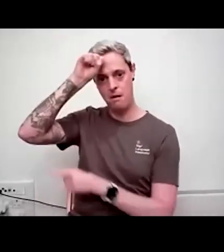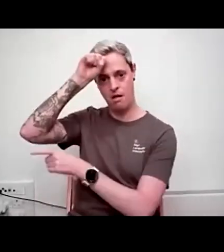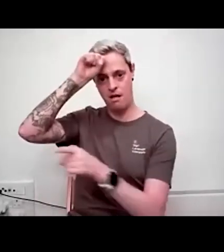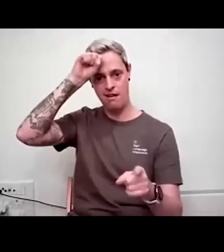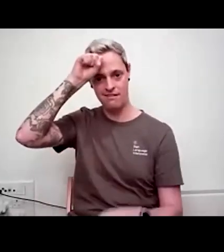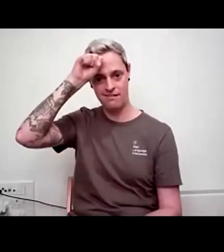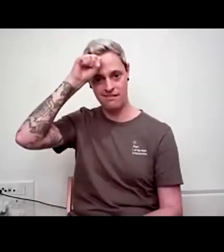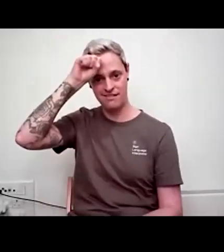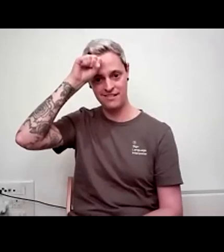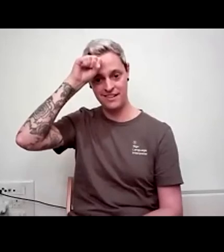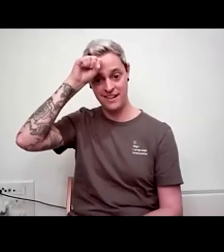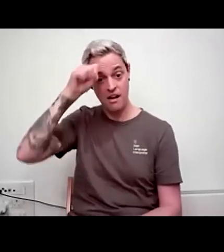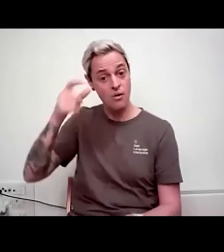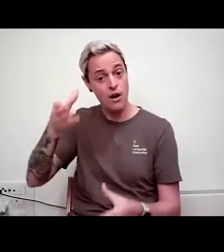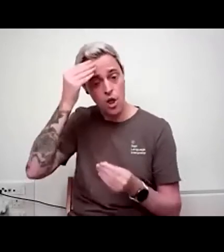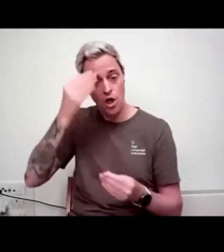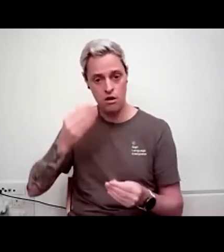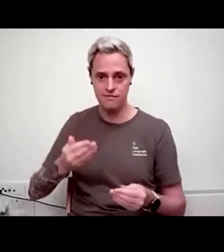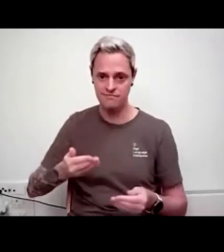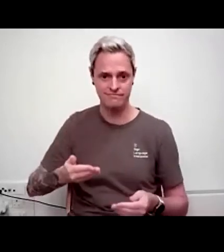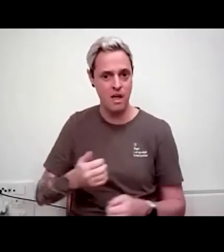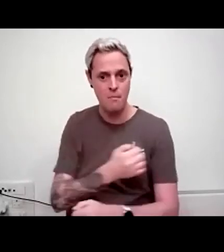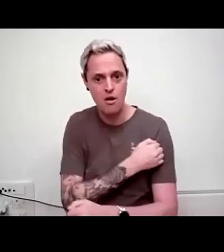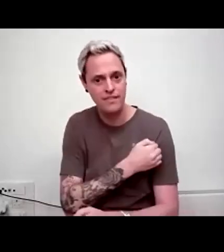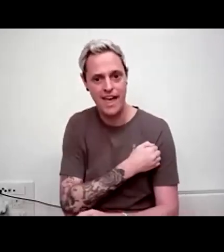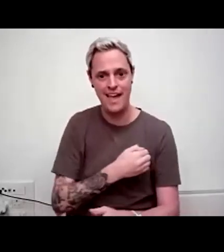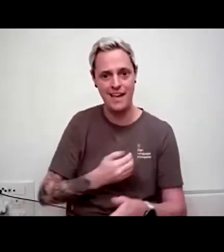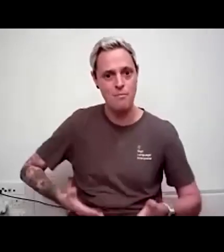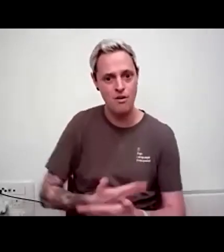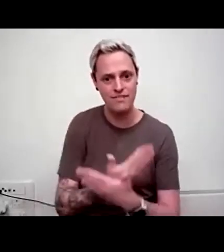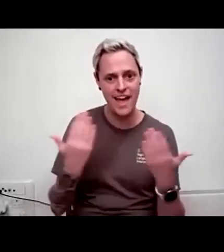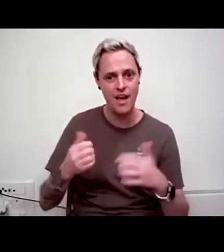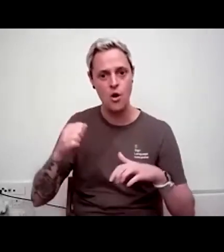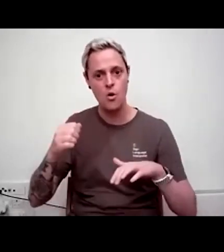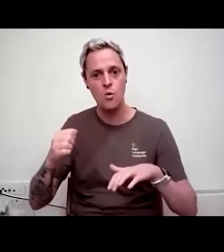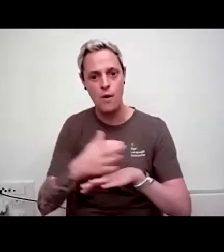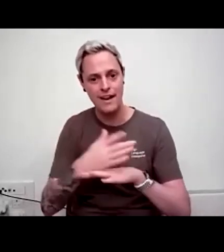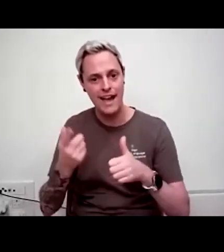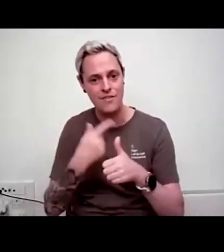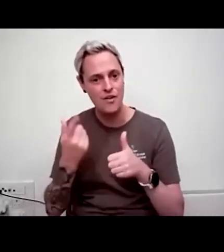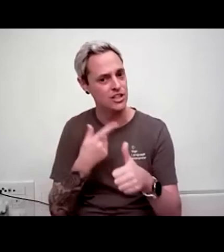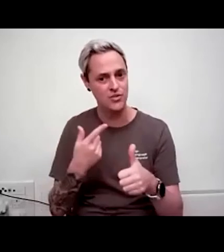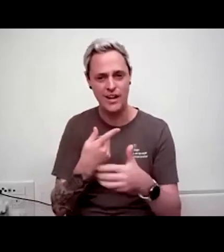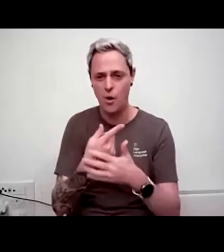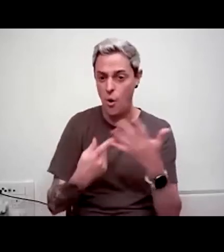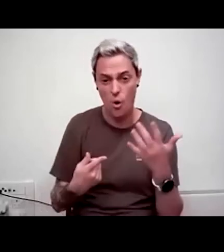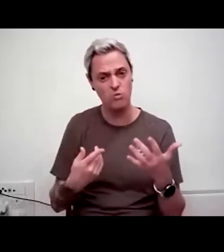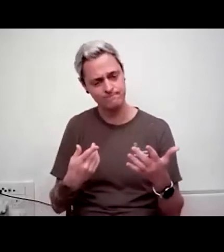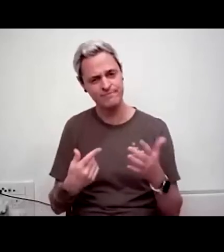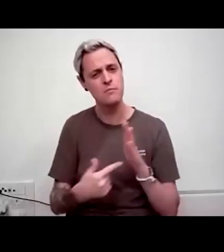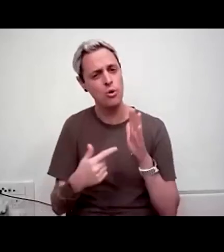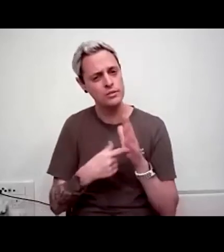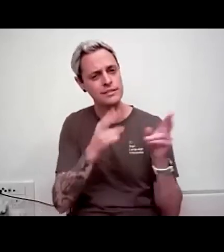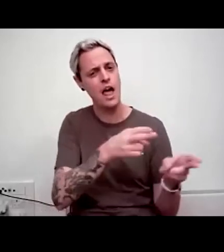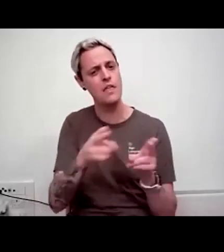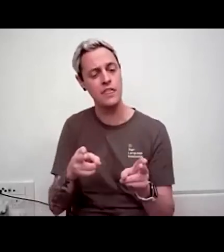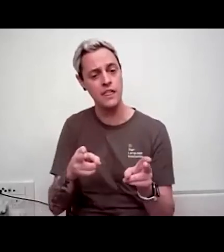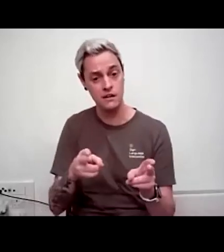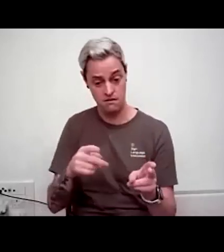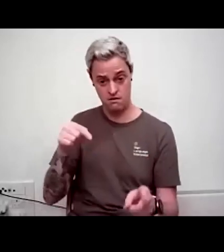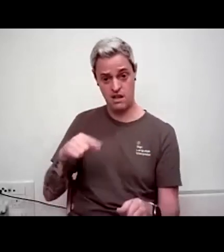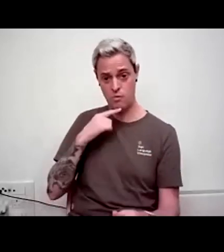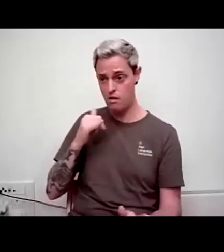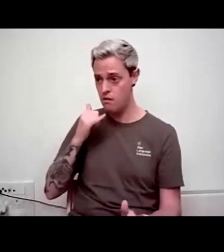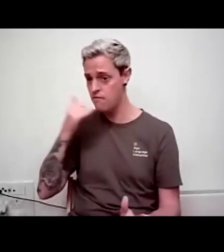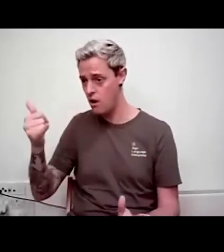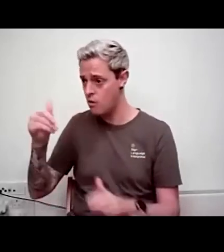Once he learns your birthday, your wedding anniversary day, or any dates of a significant bereavement, he will phone you up and remind you of it.